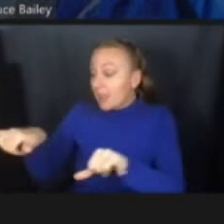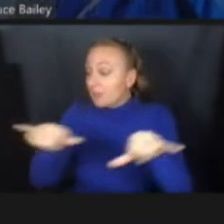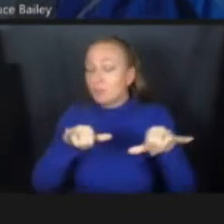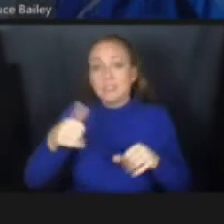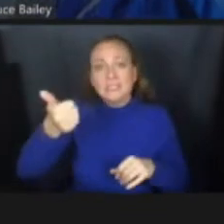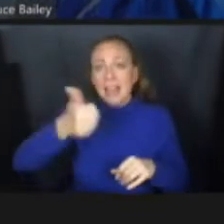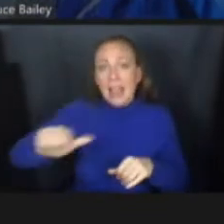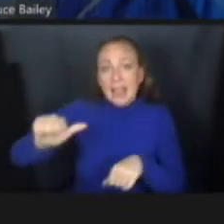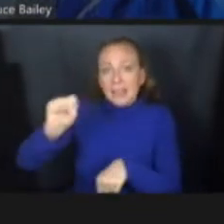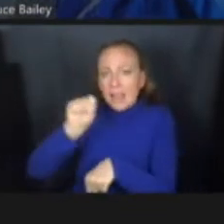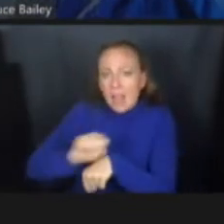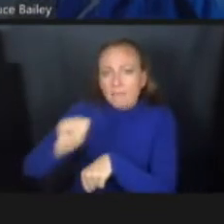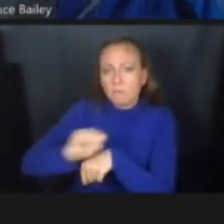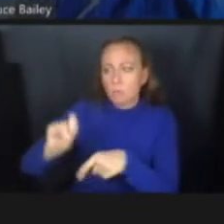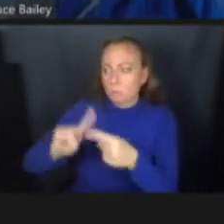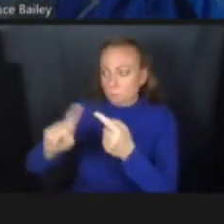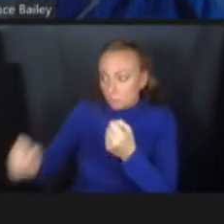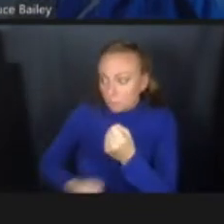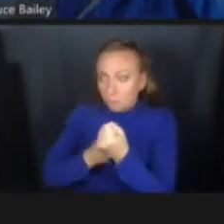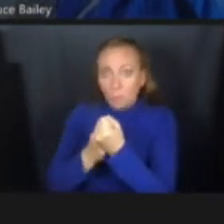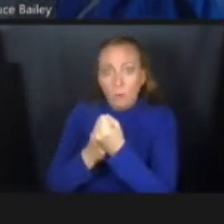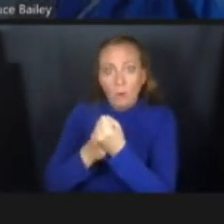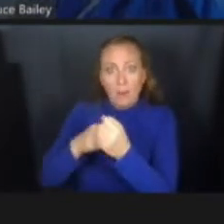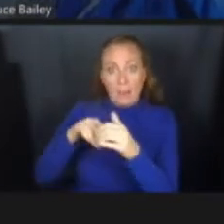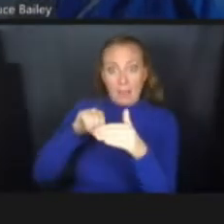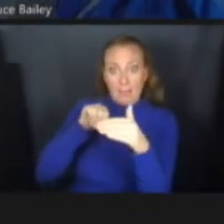to support accessibility, will be accessible